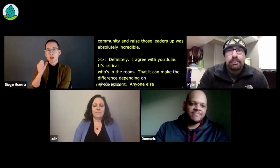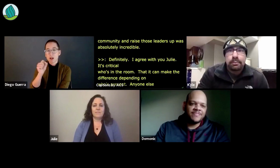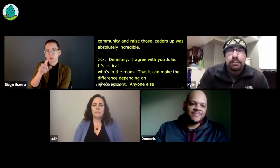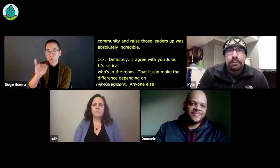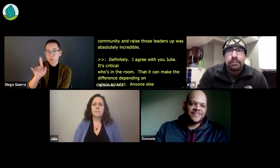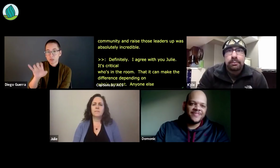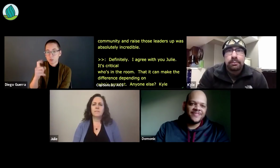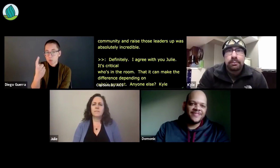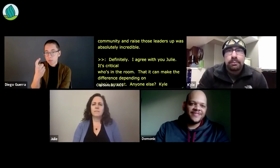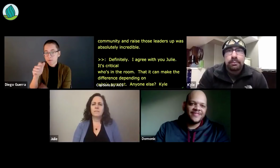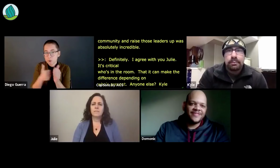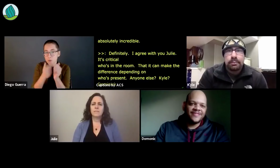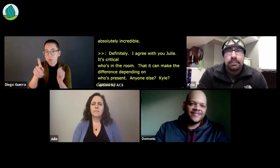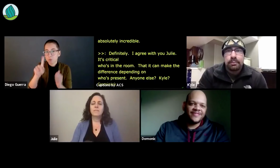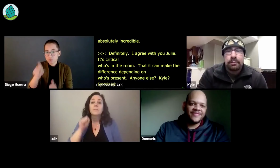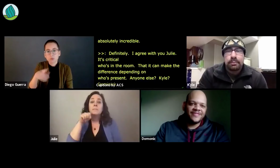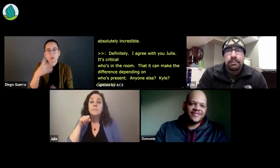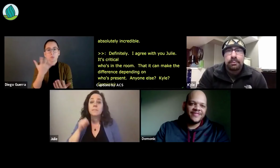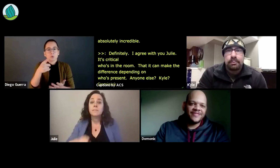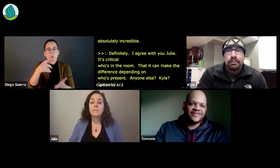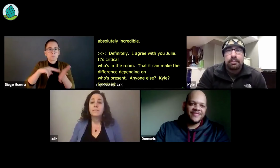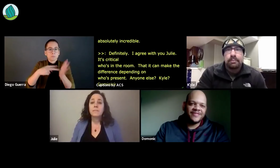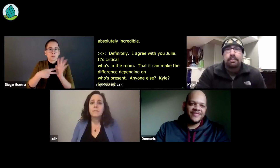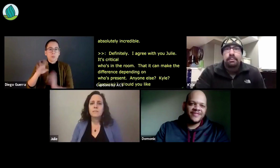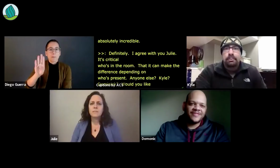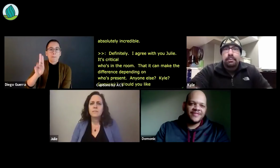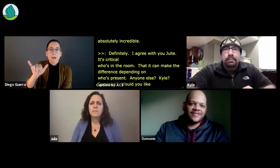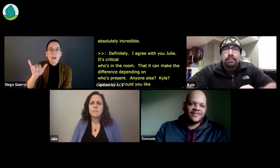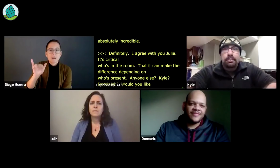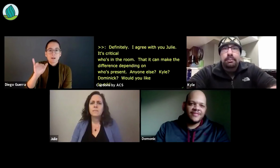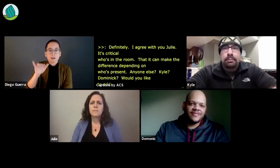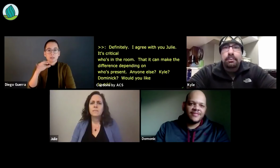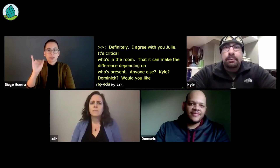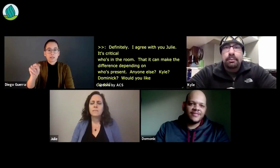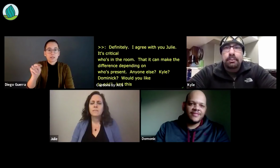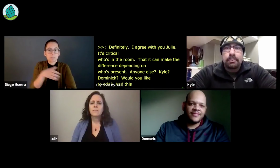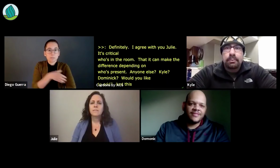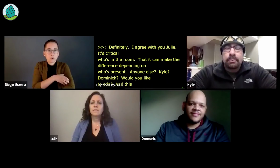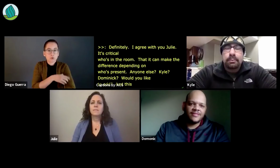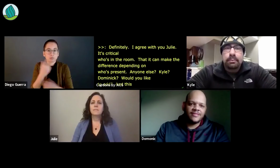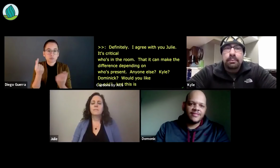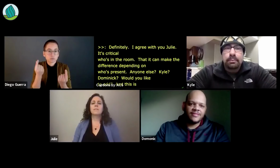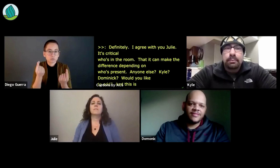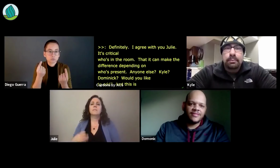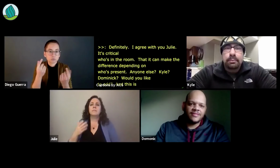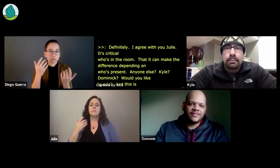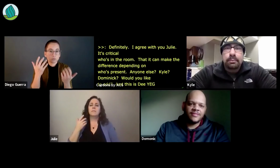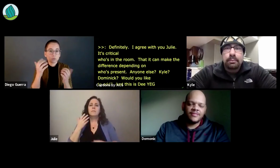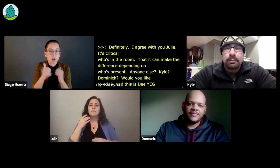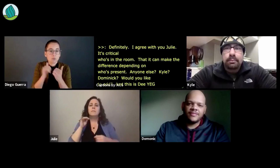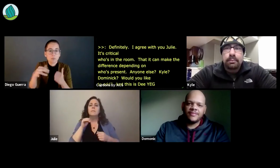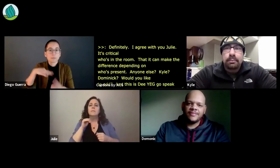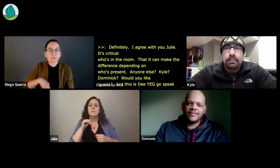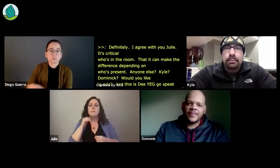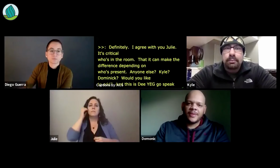And this is Diego speaking. Julie, if you don't mind, I want to ask a follow up question. What do you mean by in power?